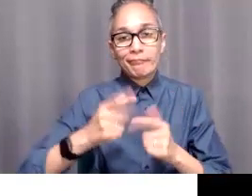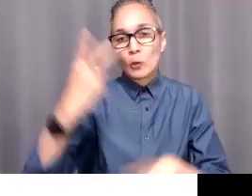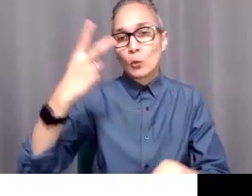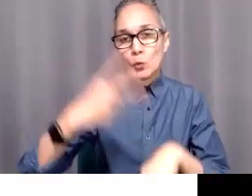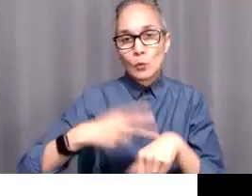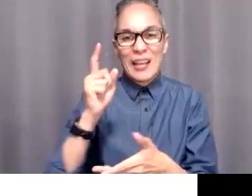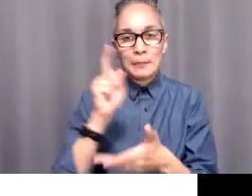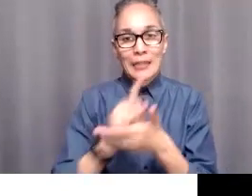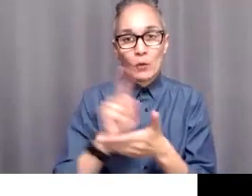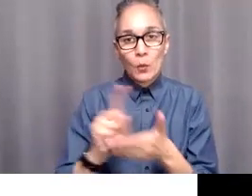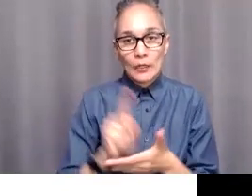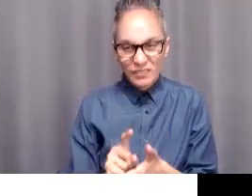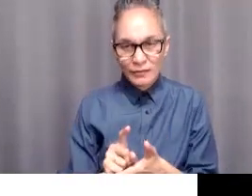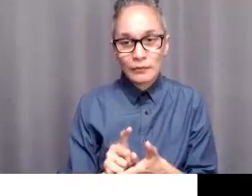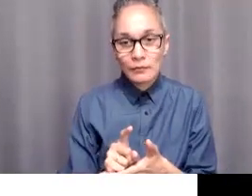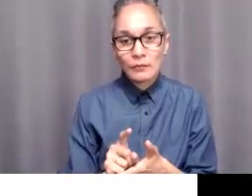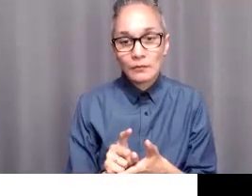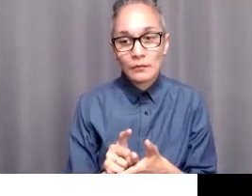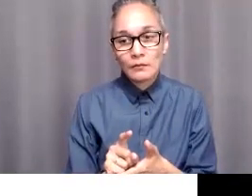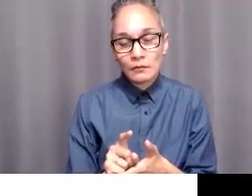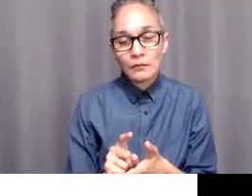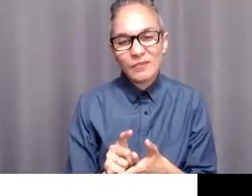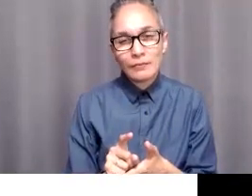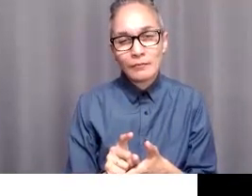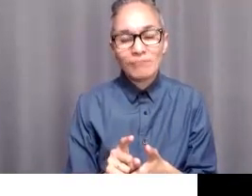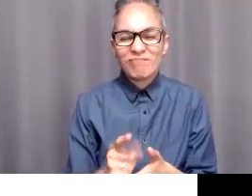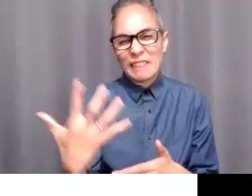of interaction, which were those five categories.